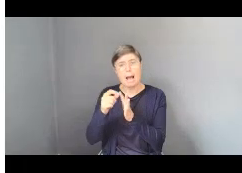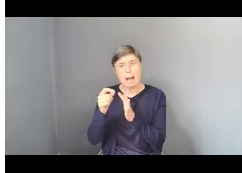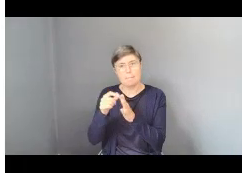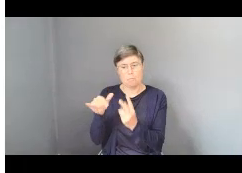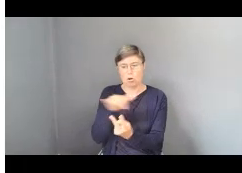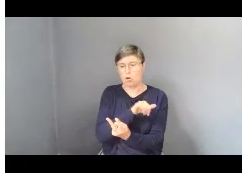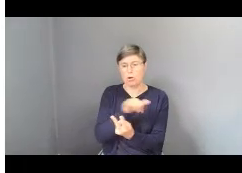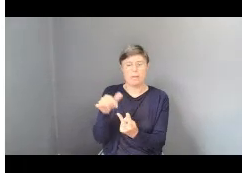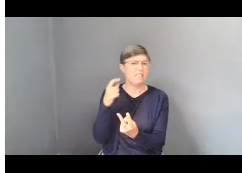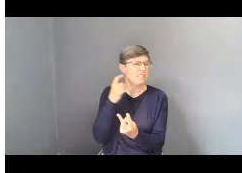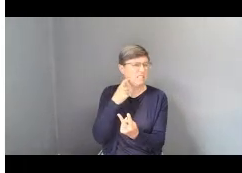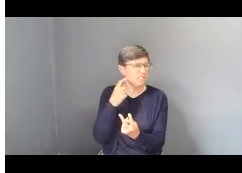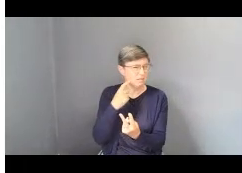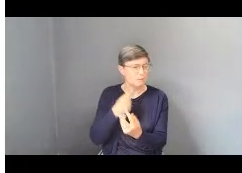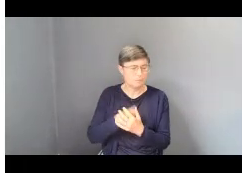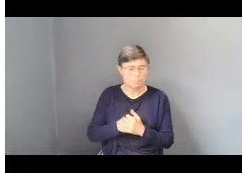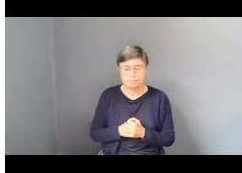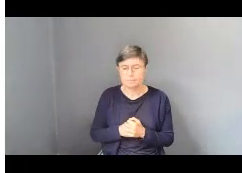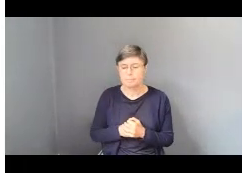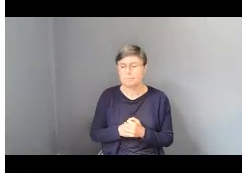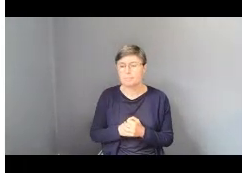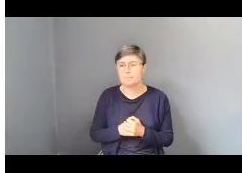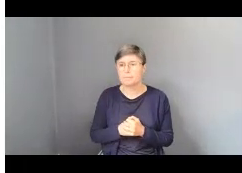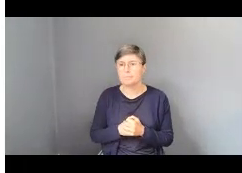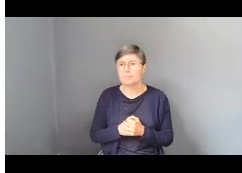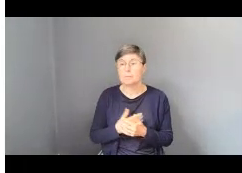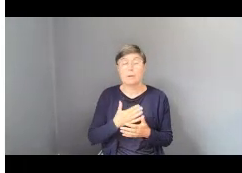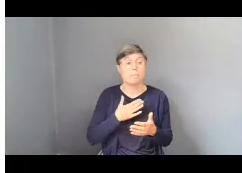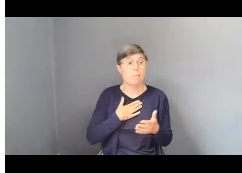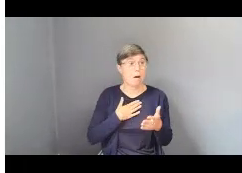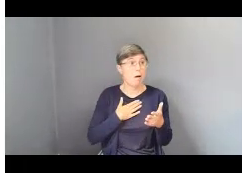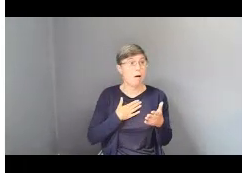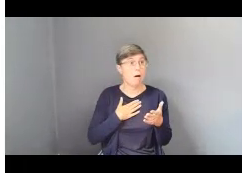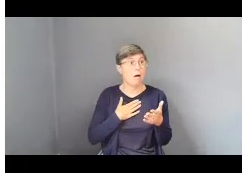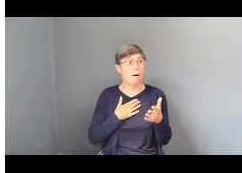Money from their planned budget will be paid into their